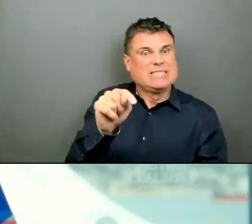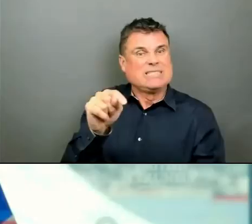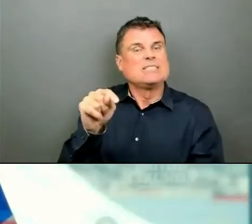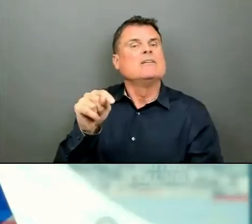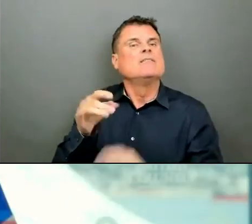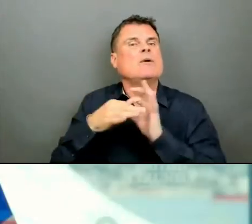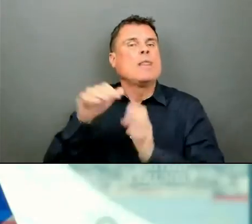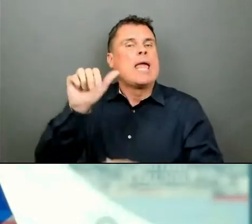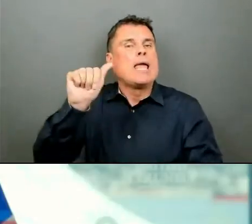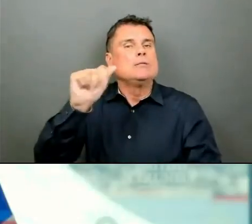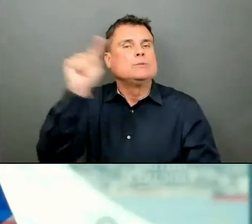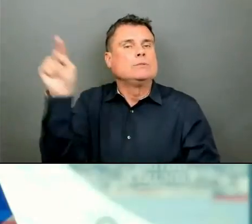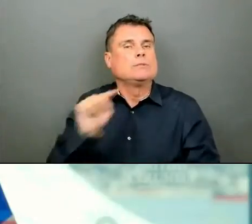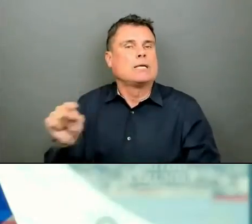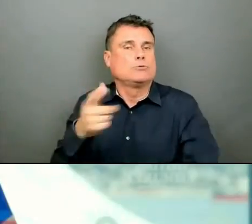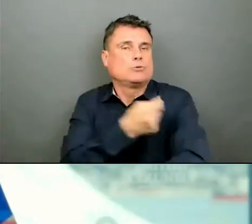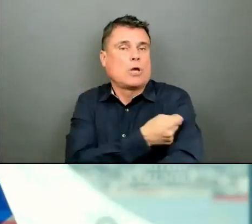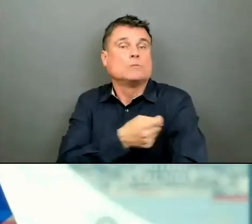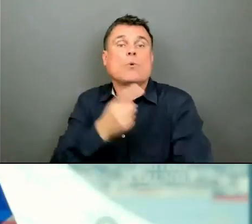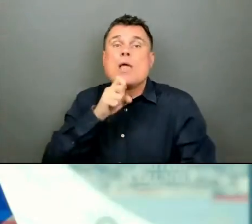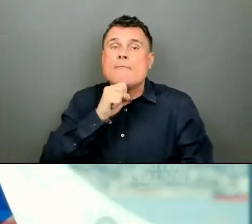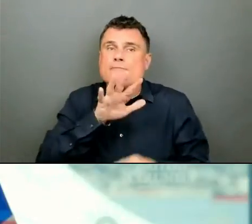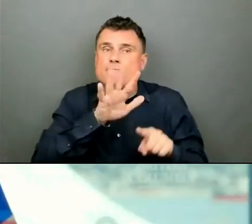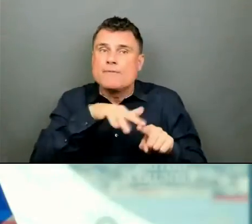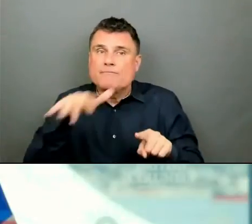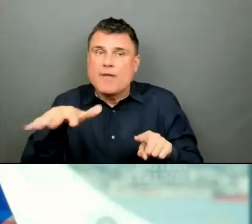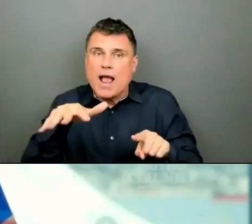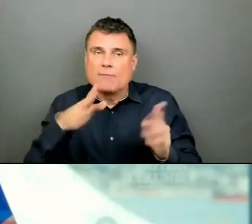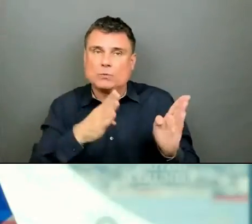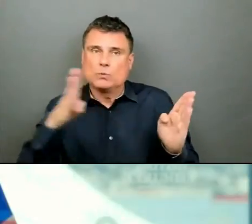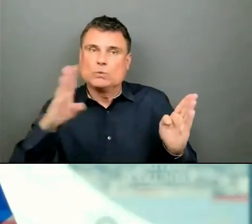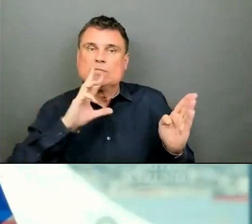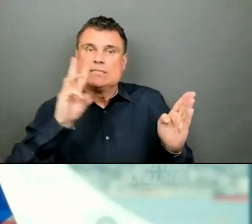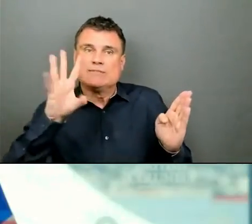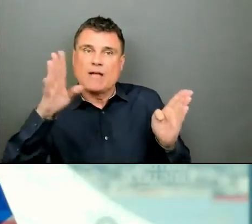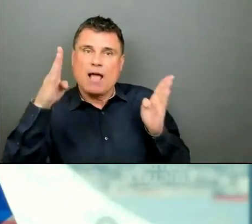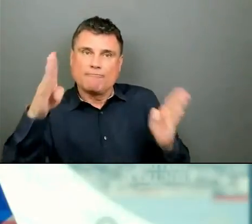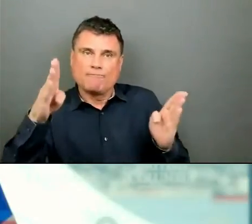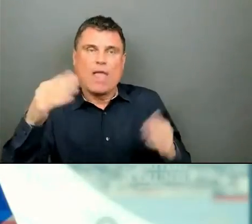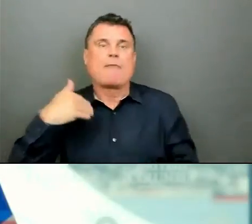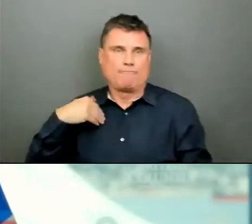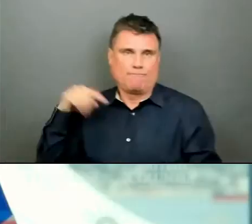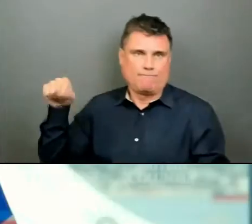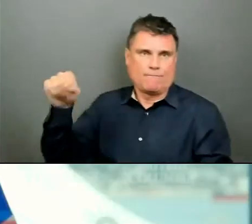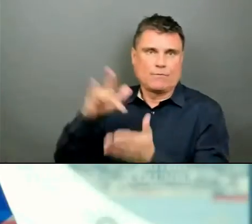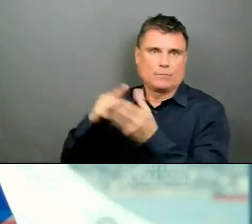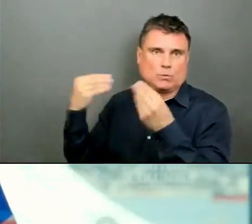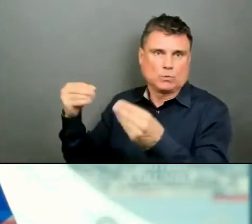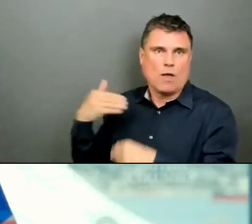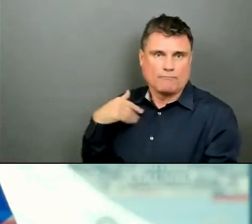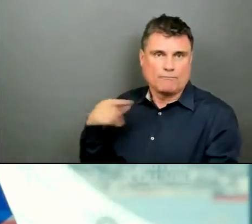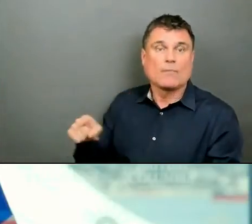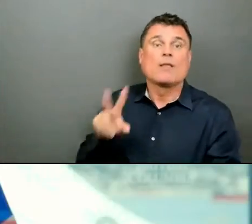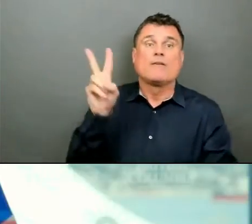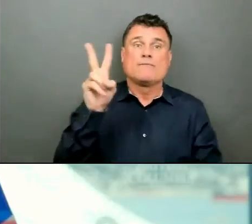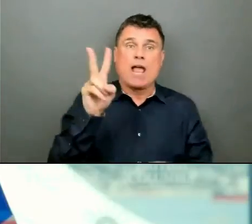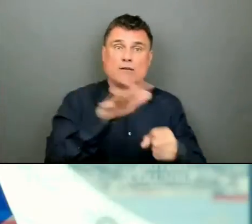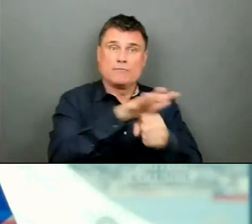use of as TRA AstraZeneca vaccine is being expanded from metro Vancouver to communities around BC.